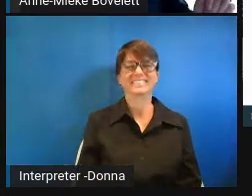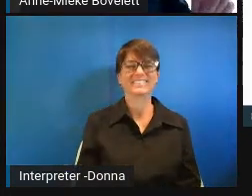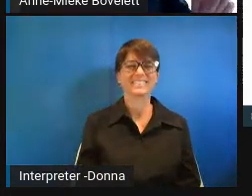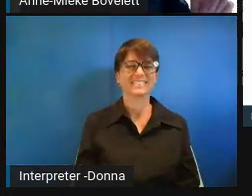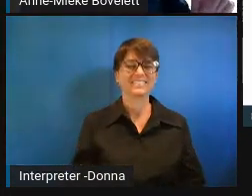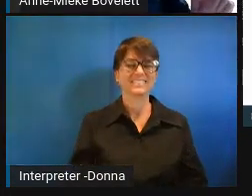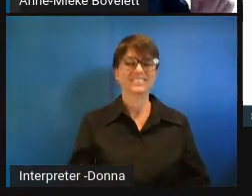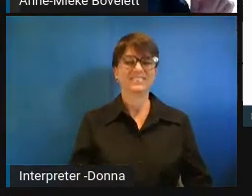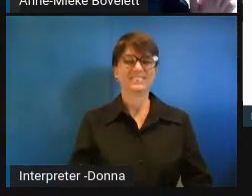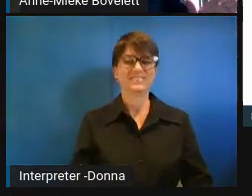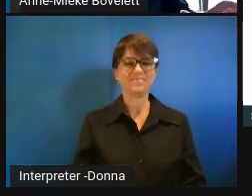Yes.